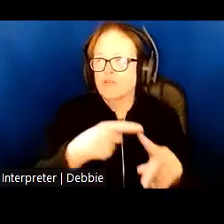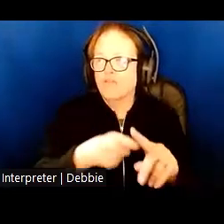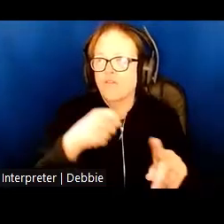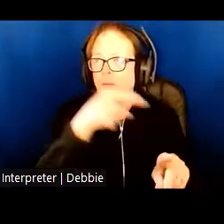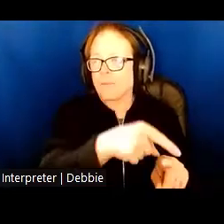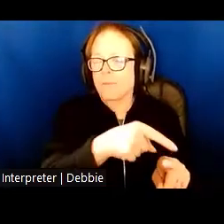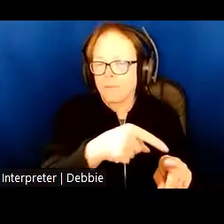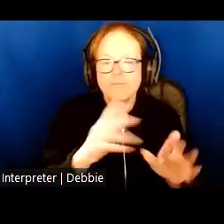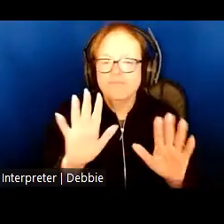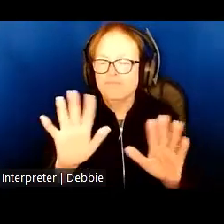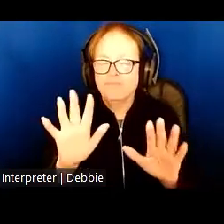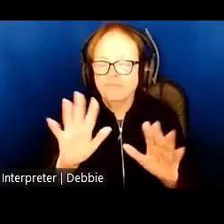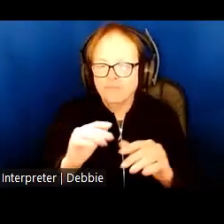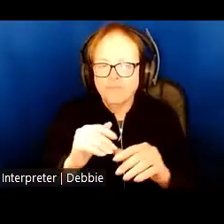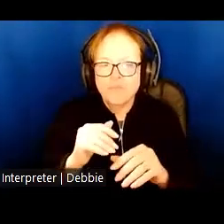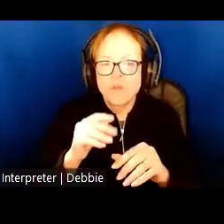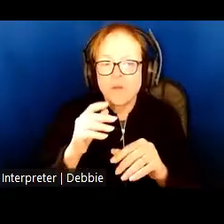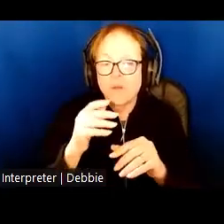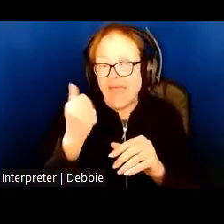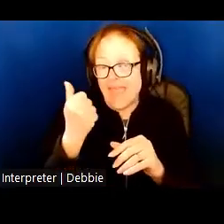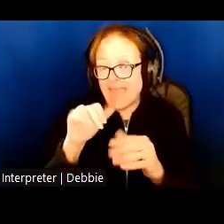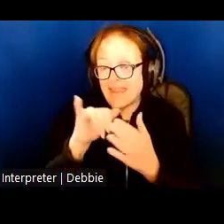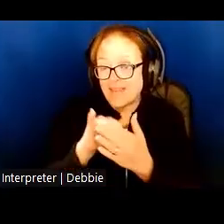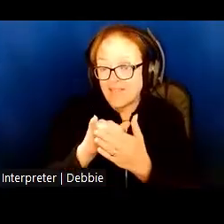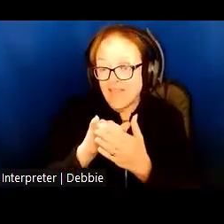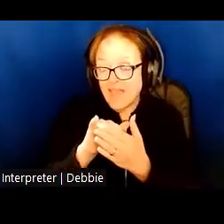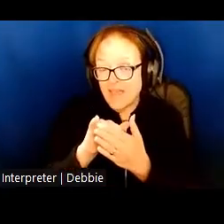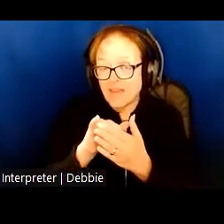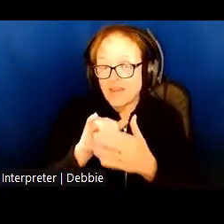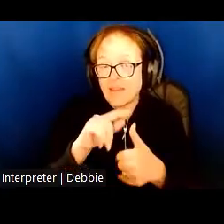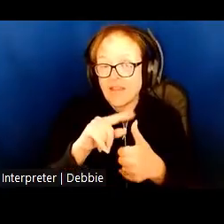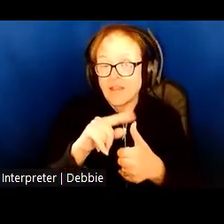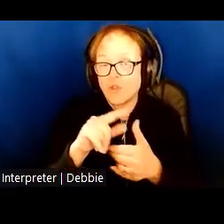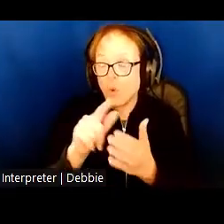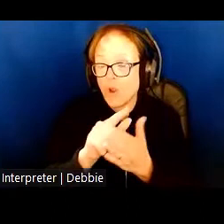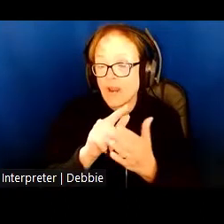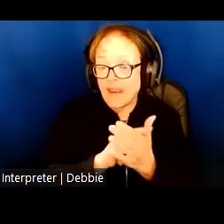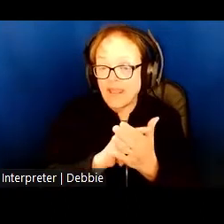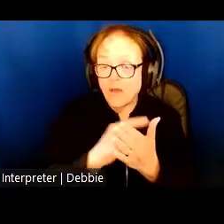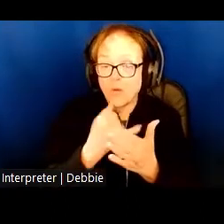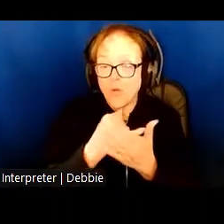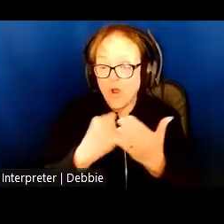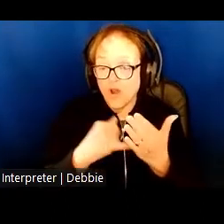and biographical information includes: Your legal or artist name.